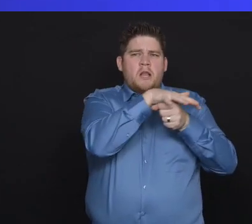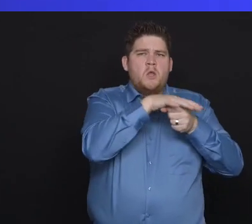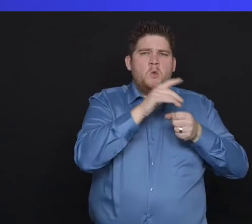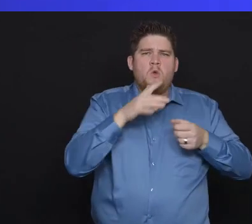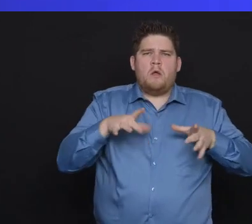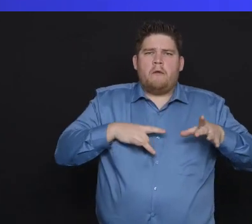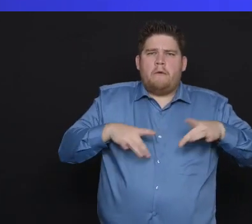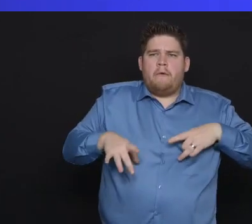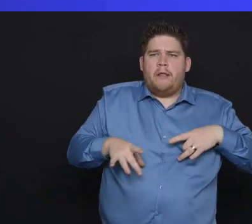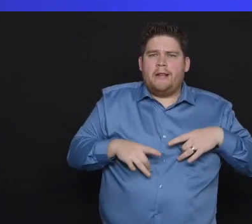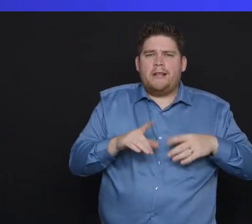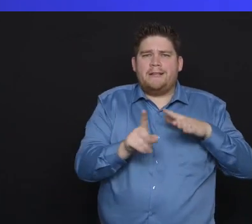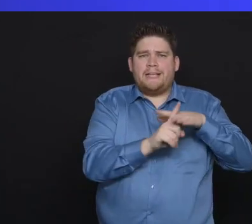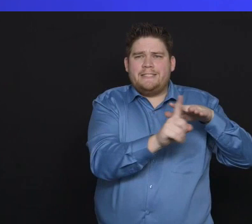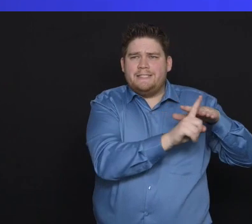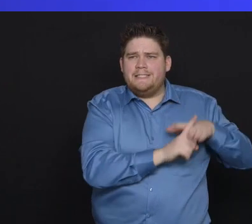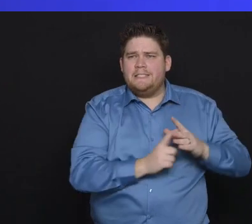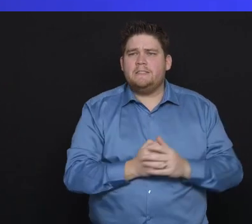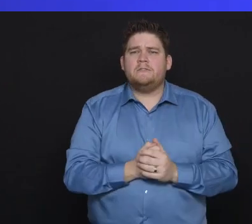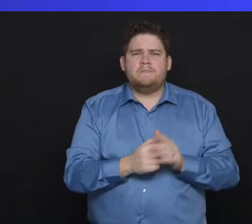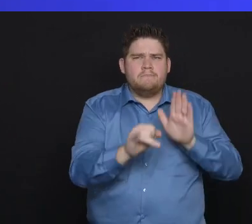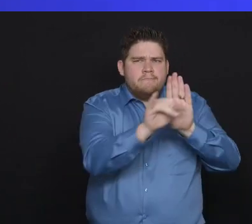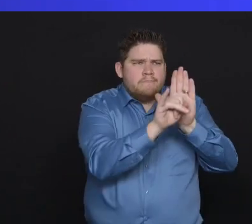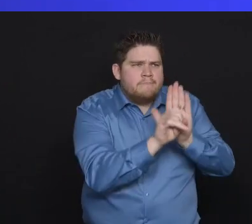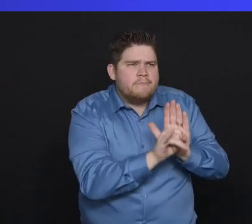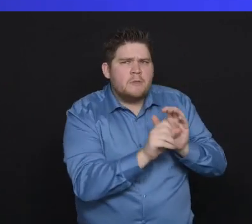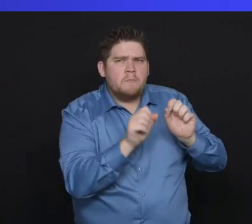communities across the north. That's with testing as well.